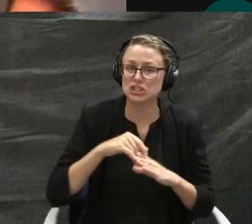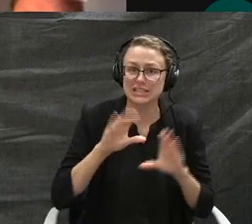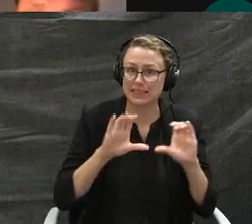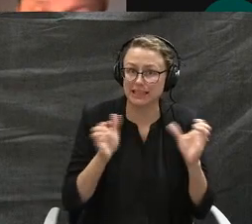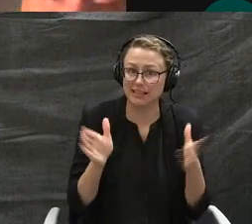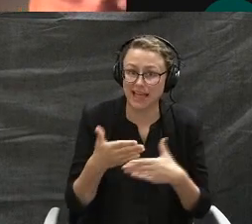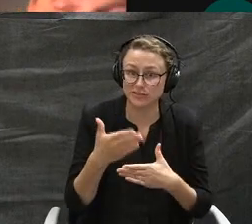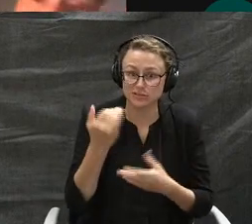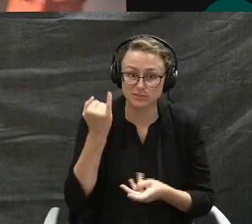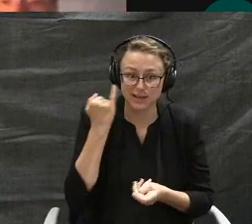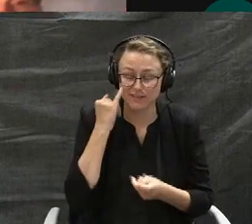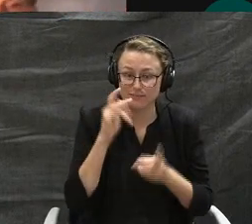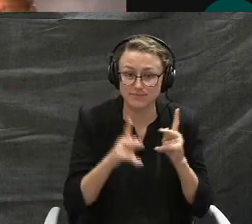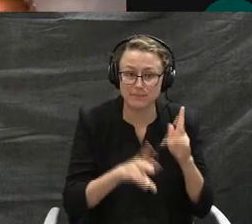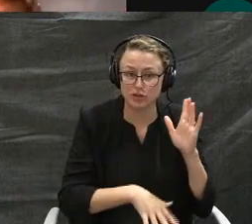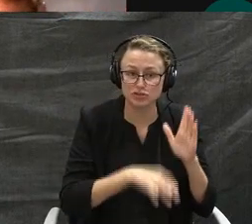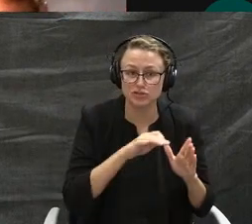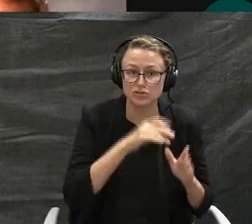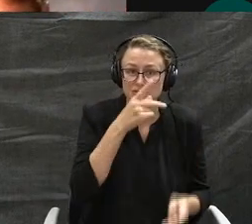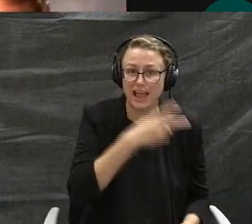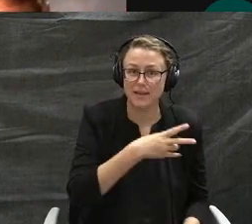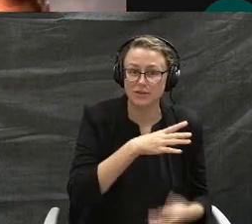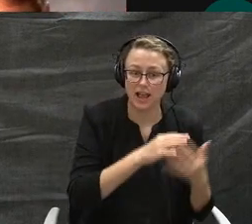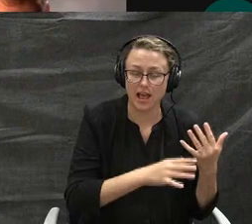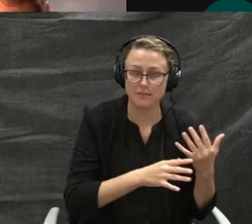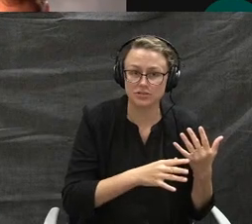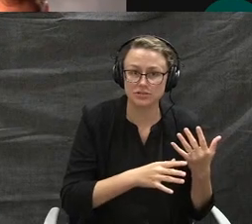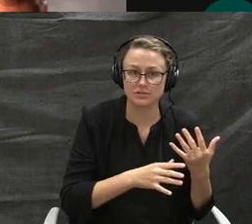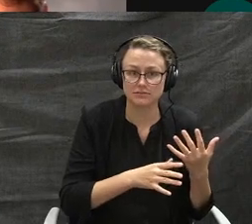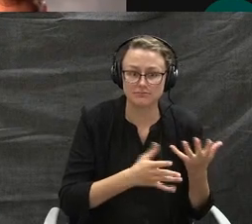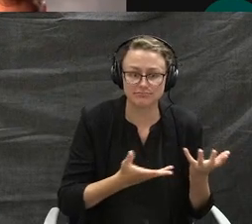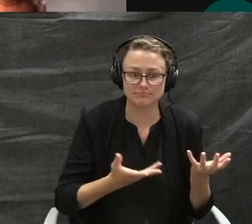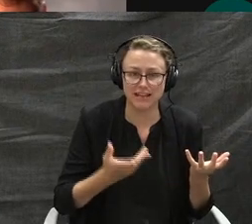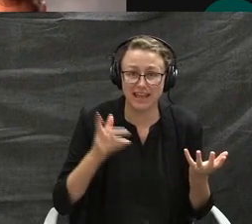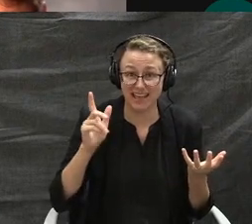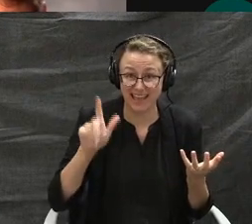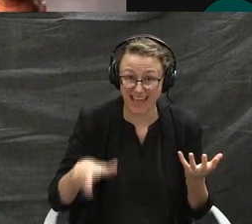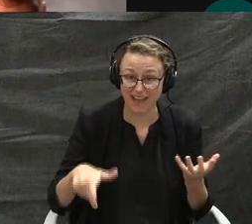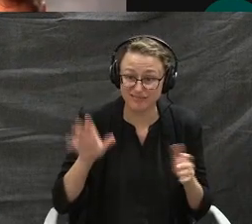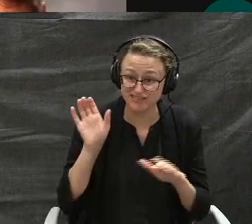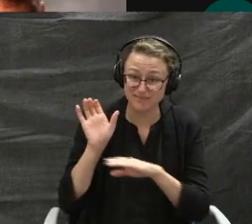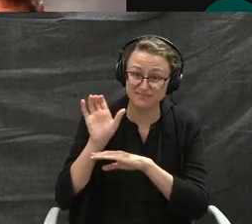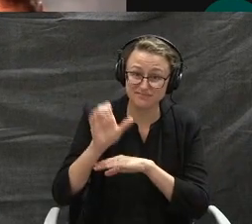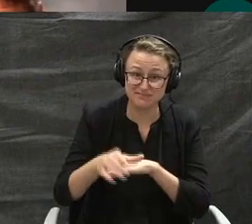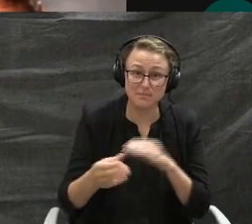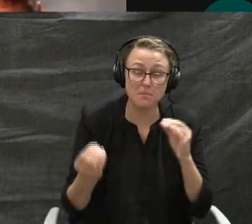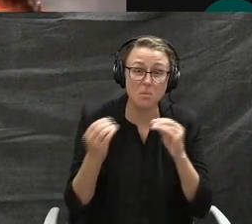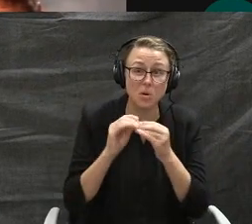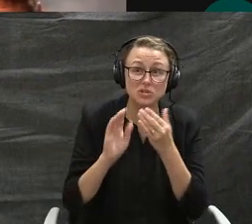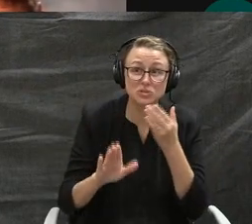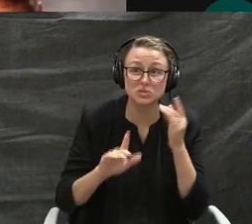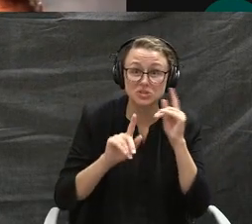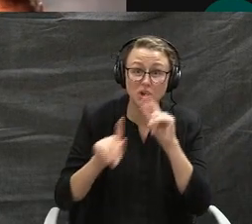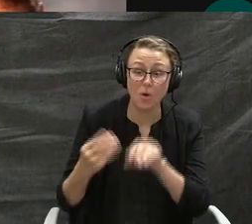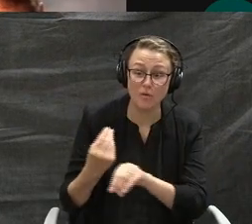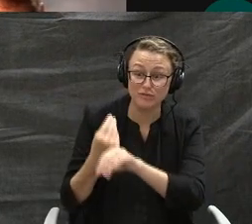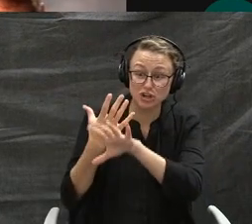who choose hybrid, would we then have to have more students go virtual than would like to?